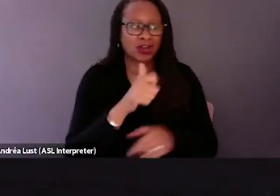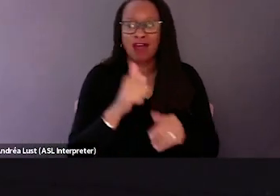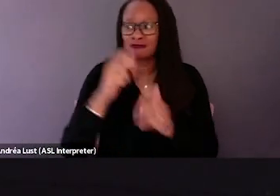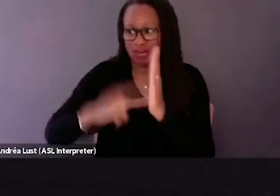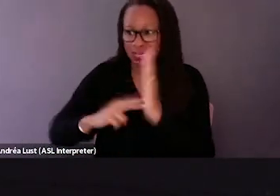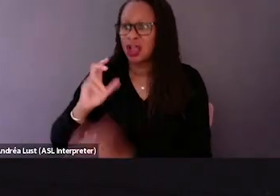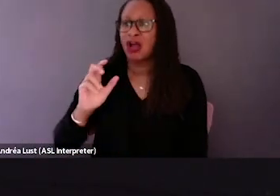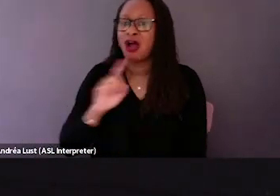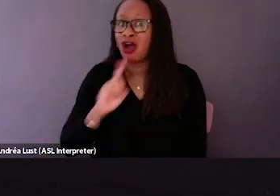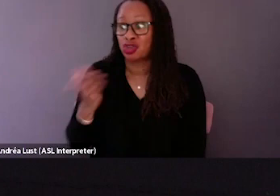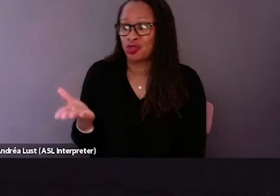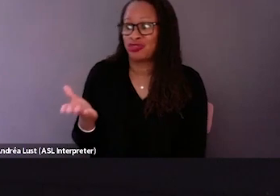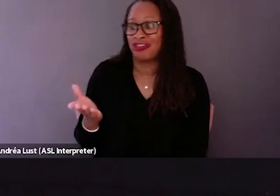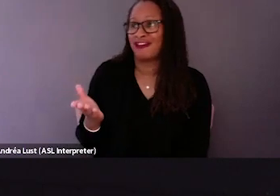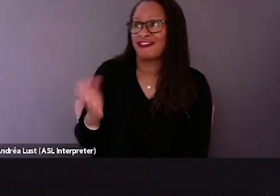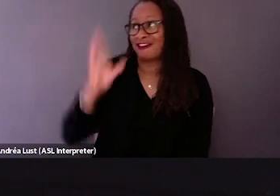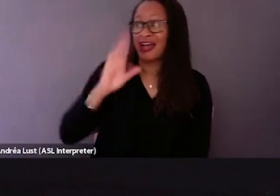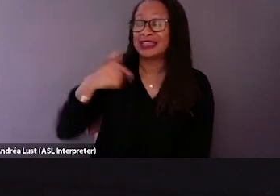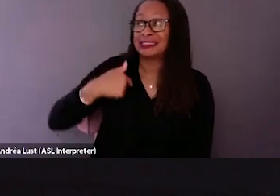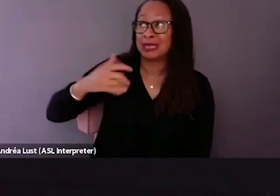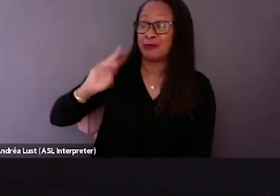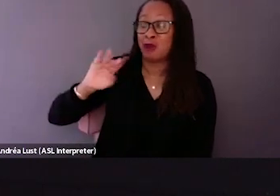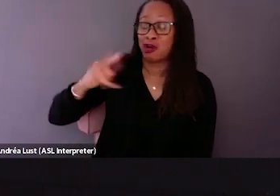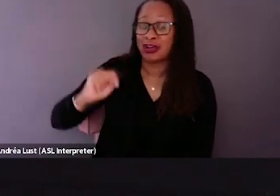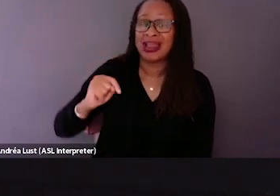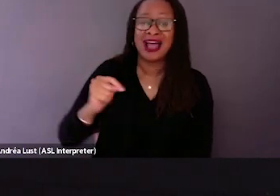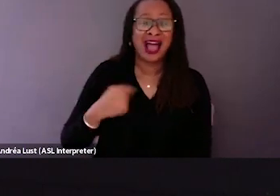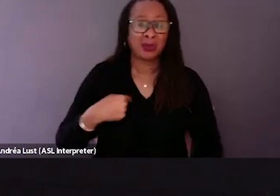If as the flat chested 10 and 11 year old, I had read a book about a girl